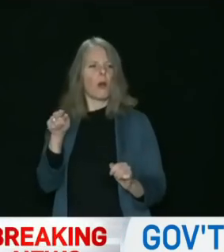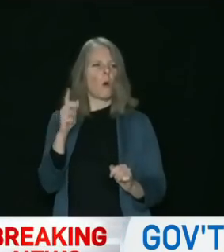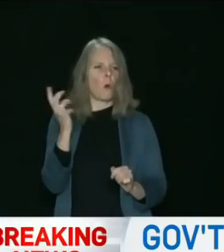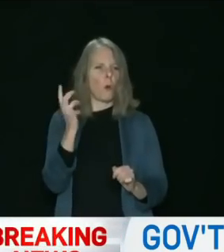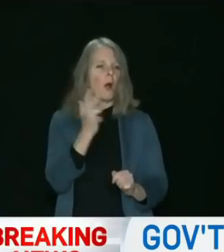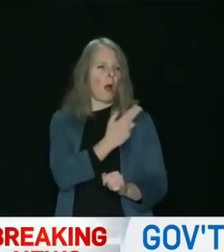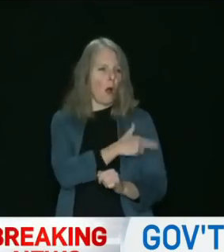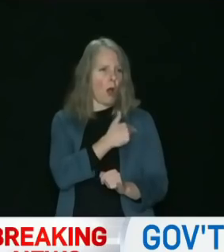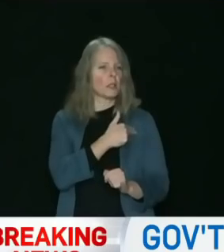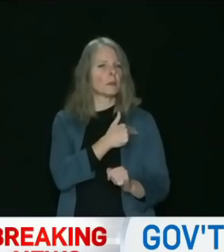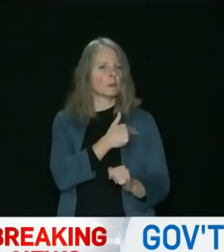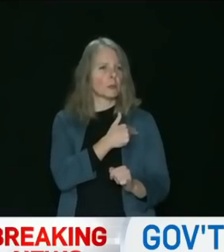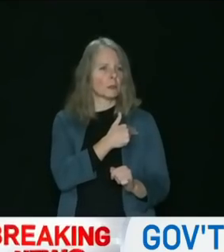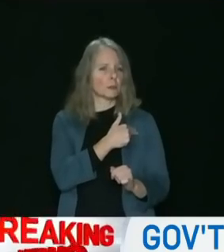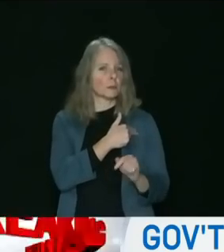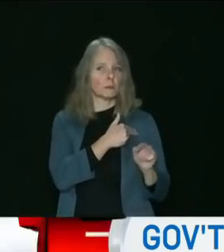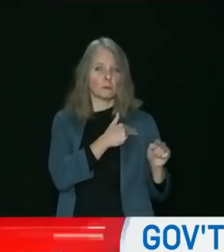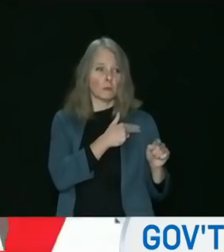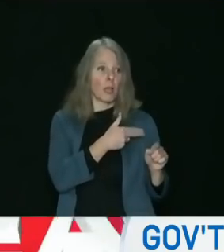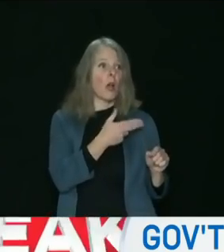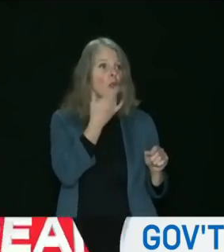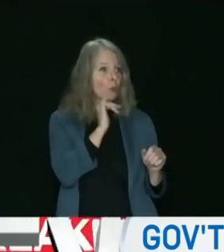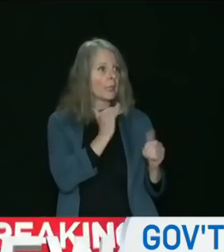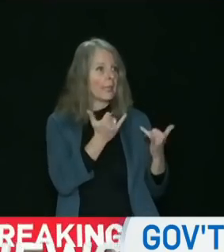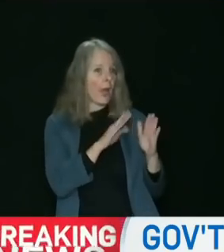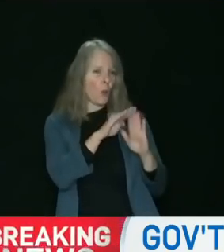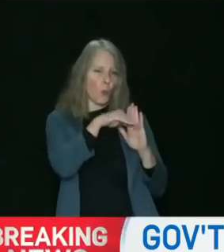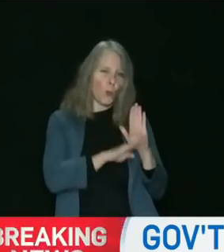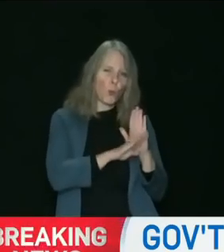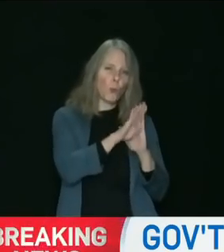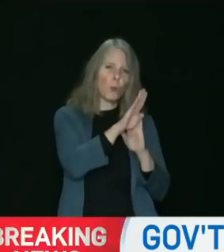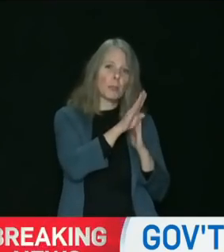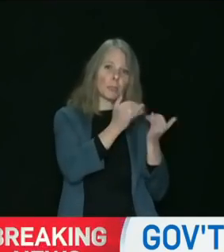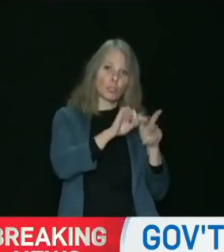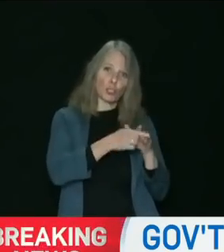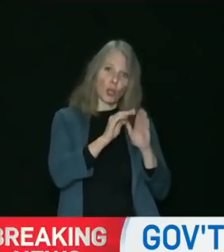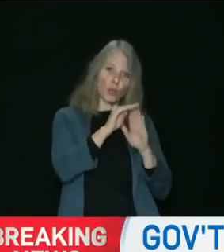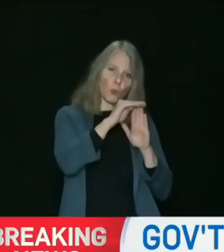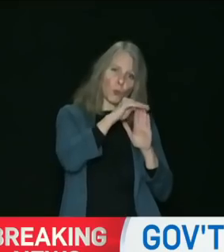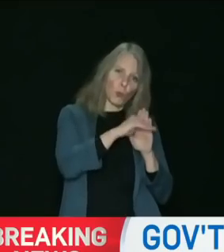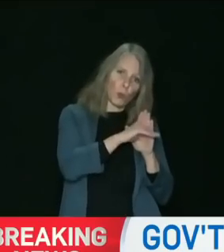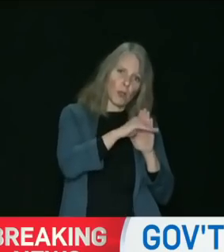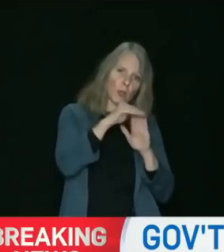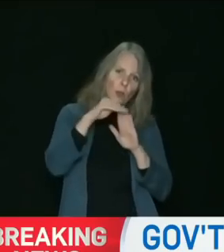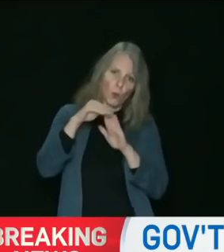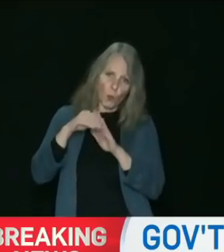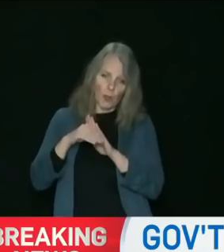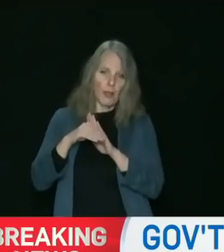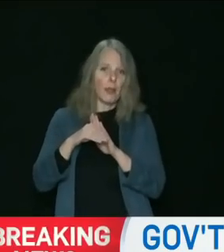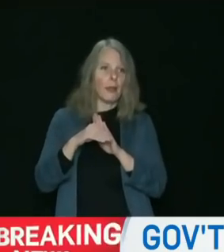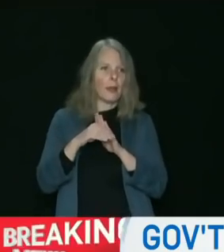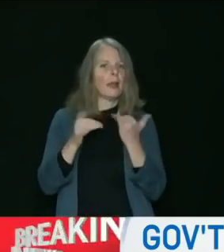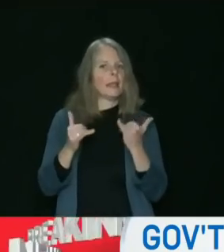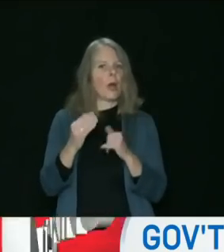WORKFORCE. WITH EARLY SIGNS THAT THE SURGE IN CASES AND HOSPITALIZATIONS MAY HAVE PEAKED IN PART OF THE